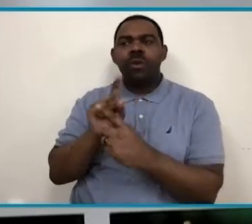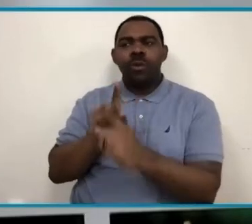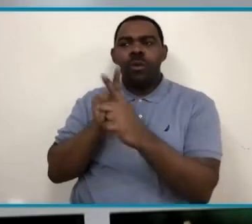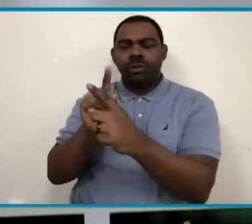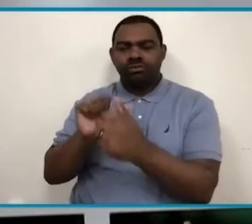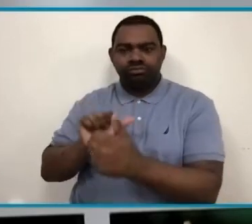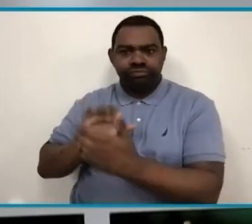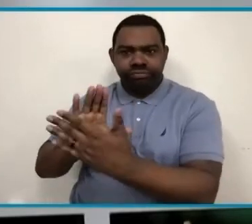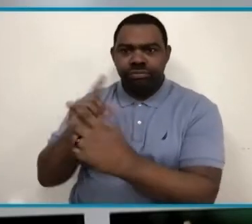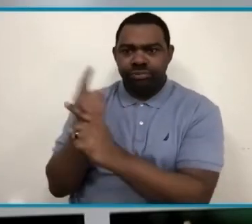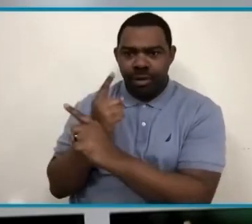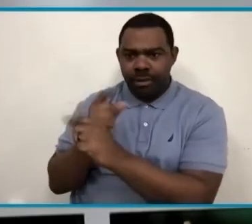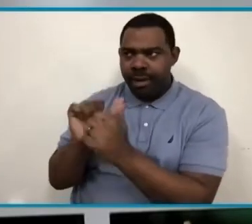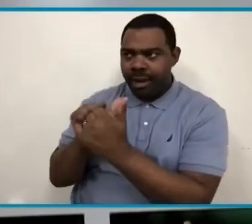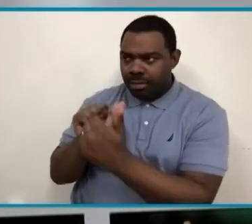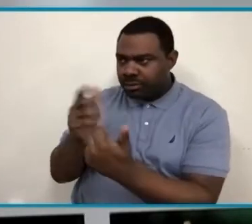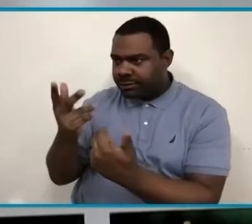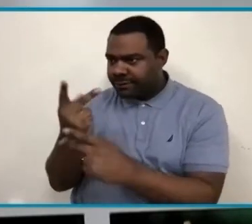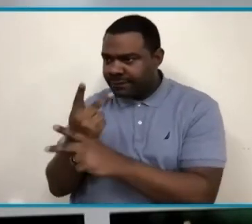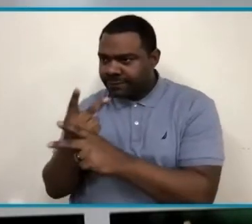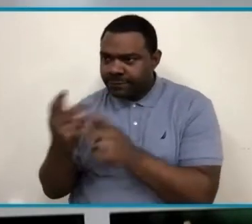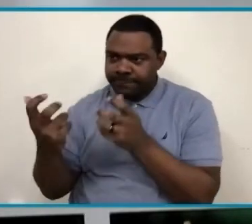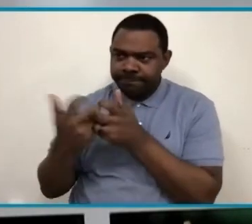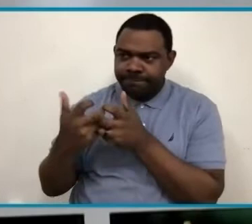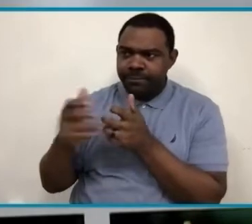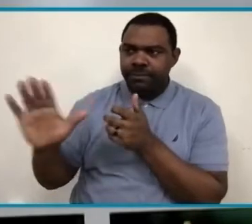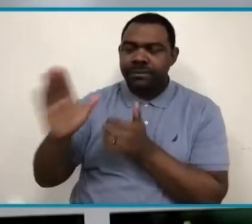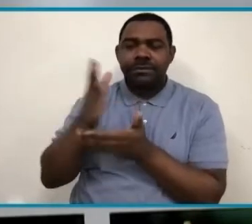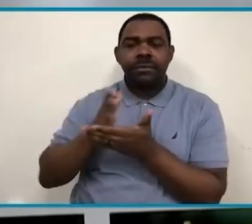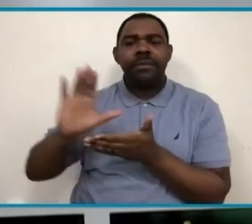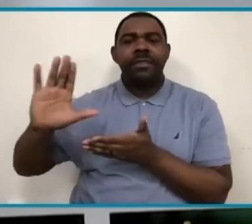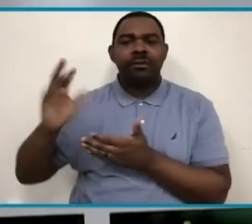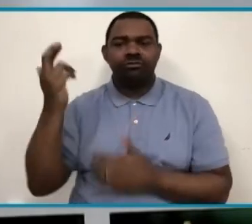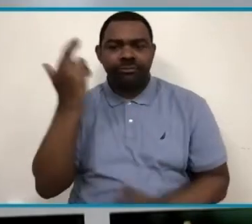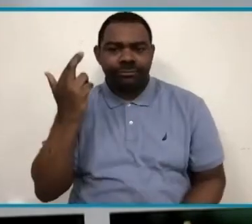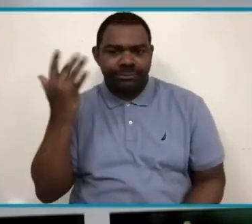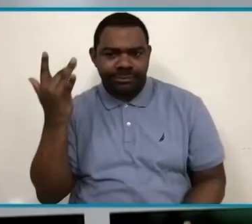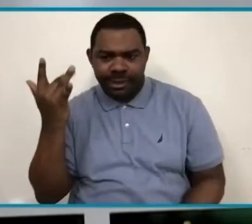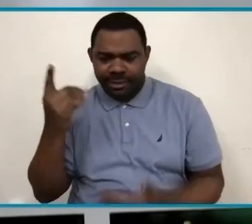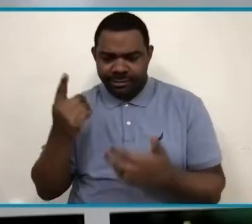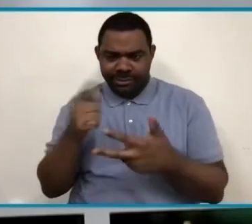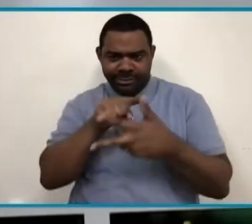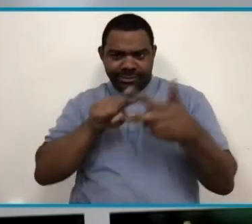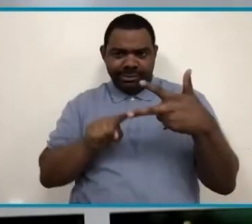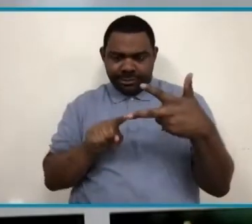you know some of the factors that kind of belong in those three big bubbles that you